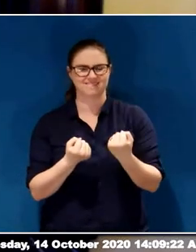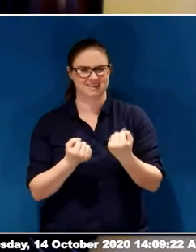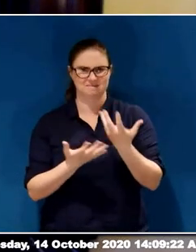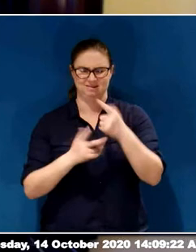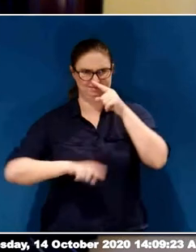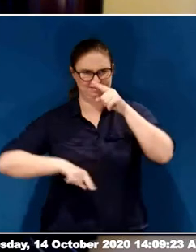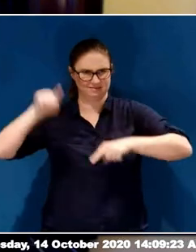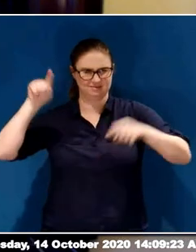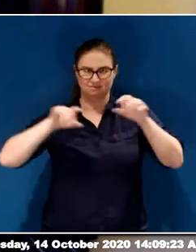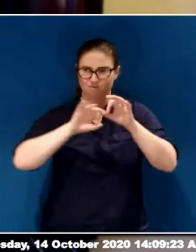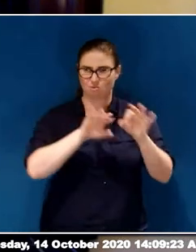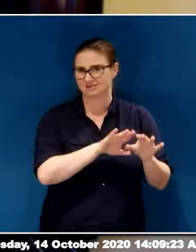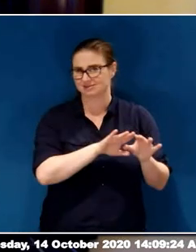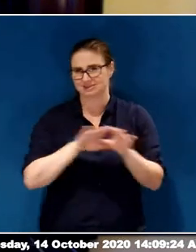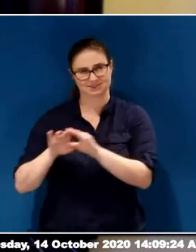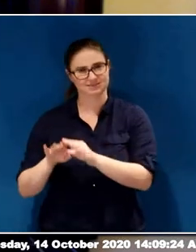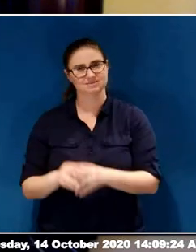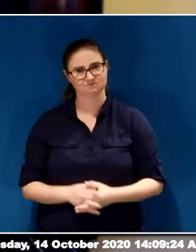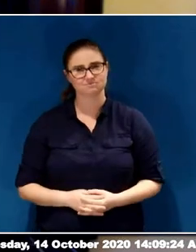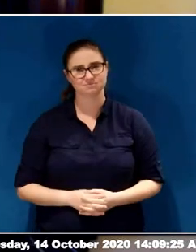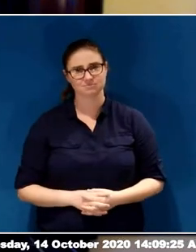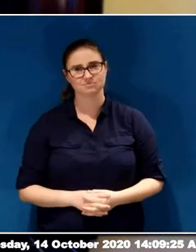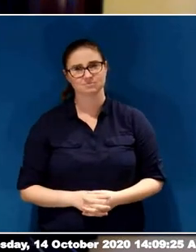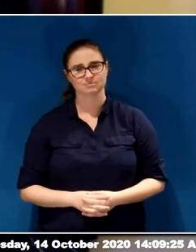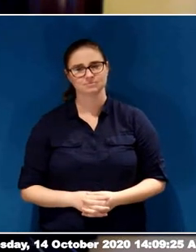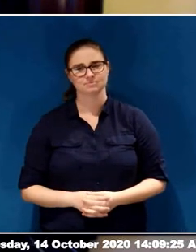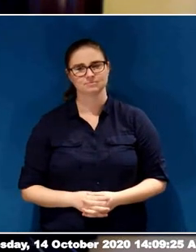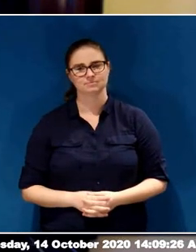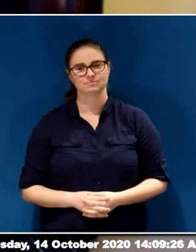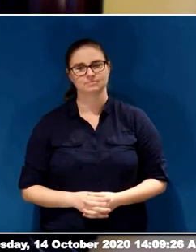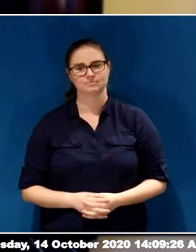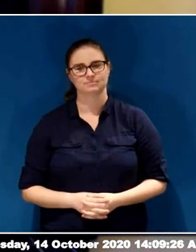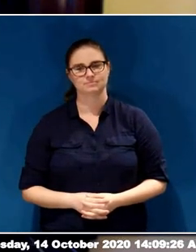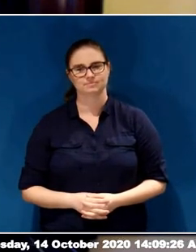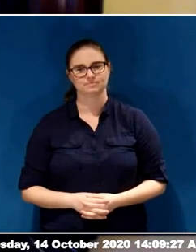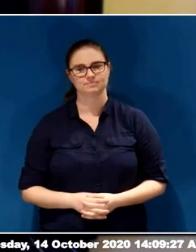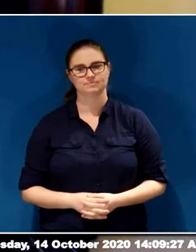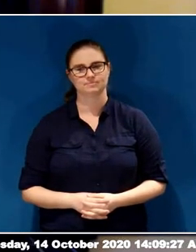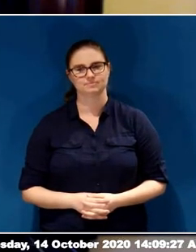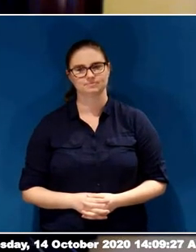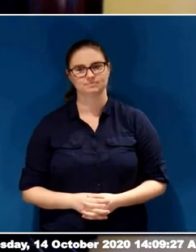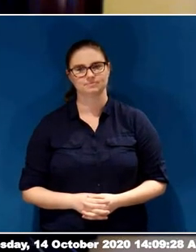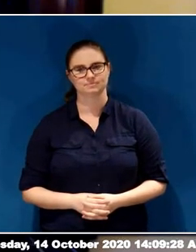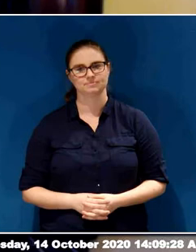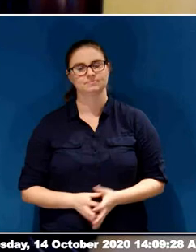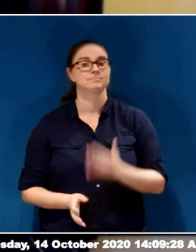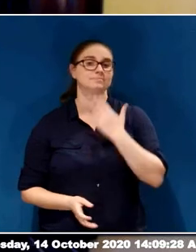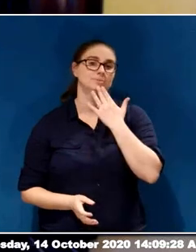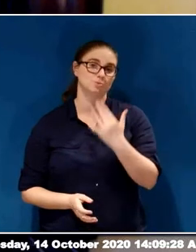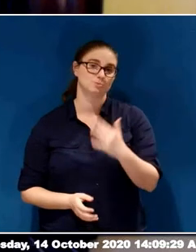Thank you. What problems does that create?